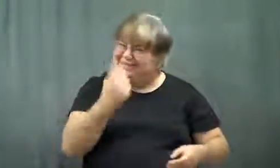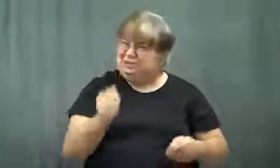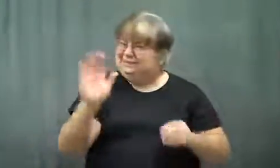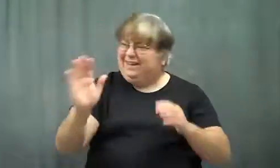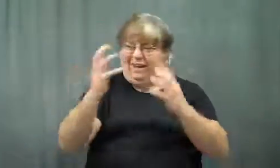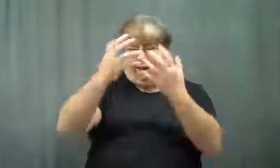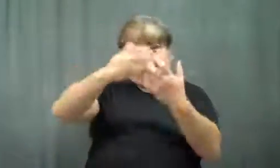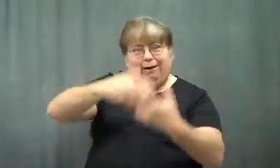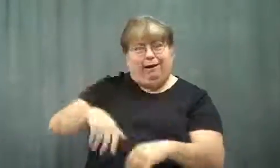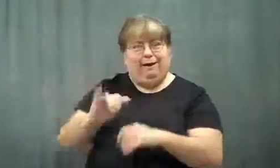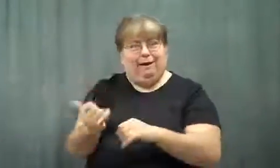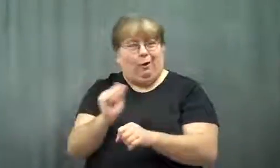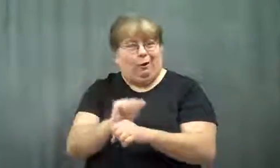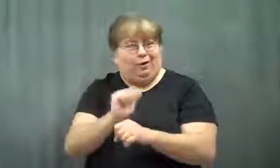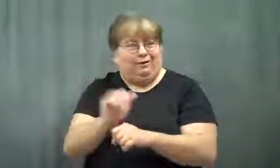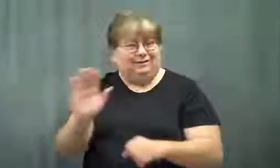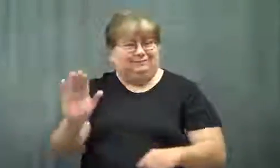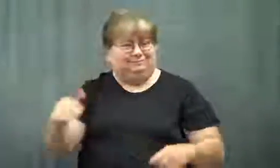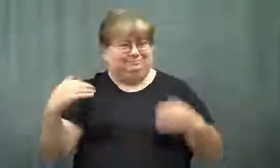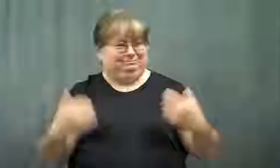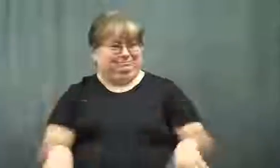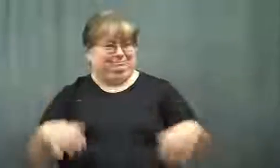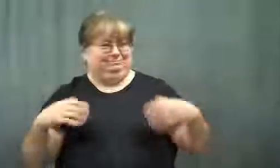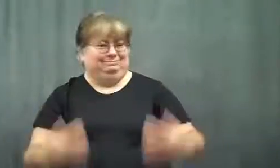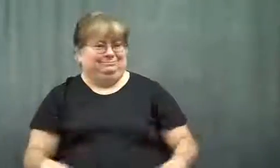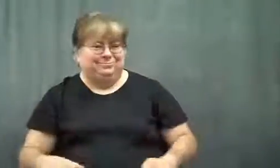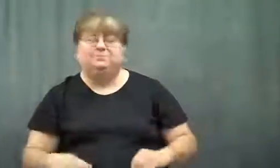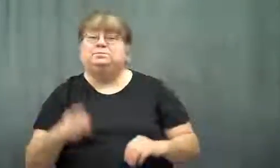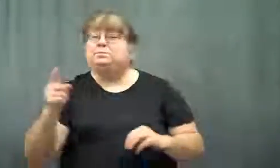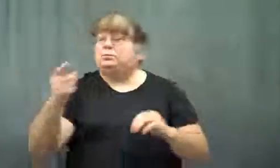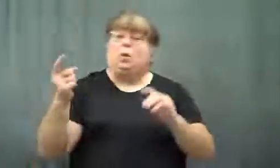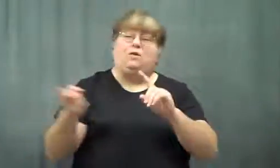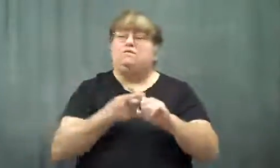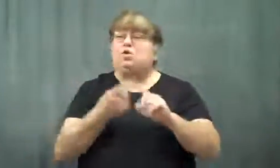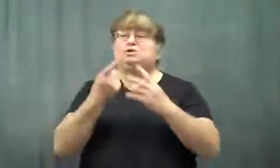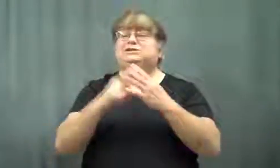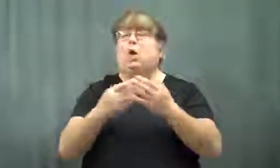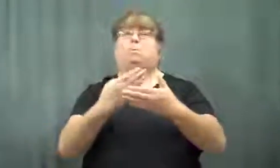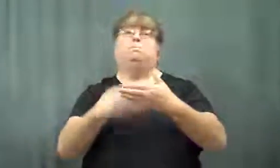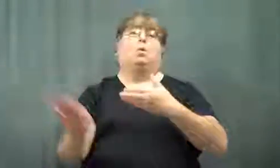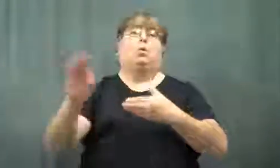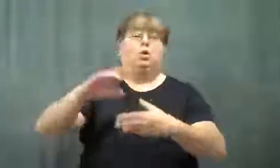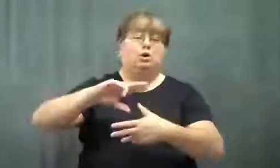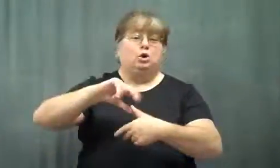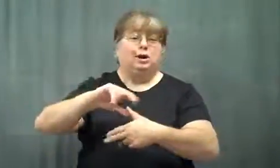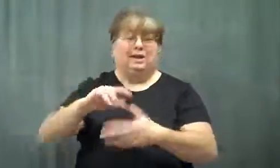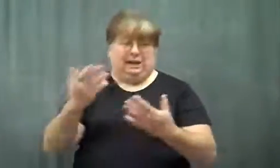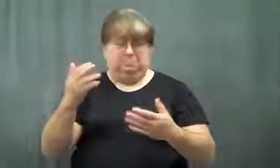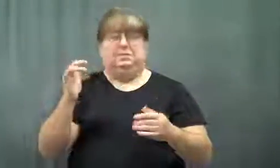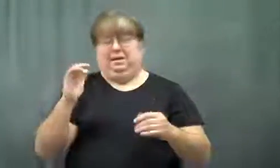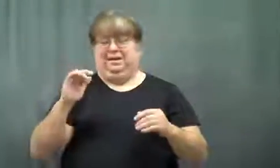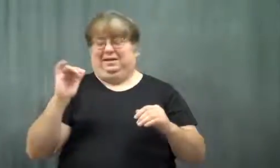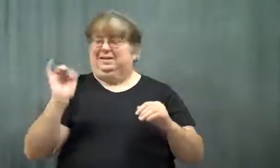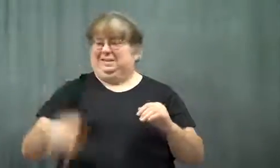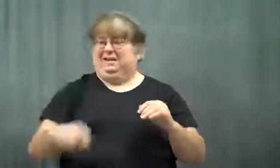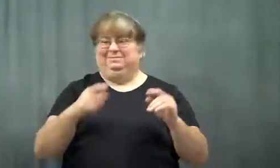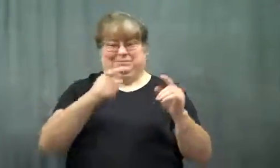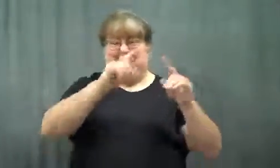That's very interesting how all of these factors come together. How are hurricanes born?